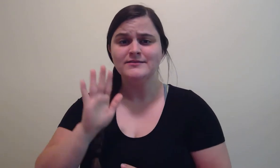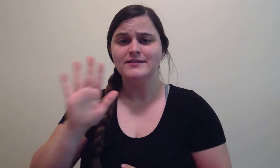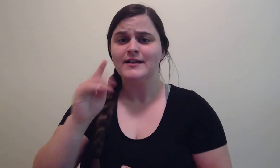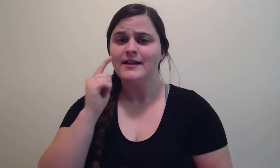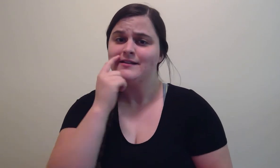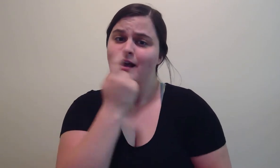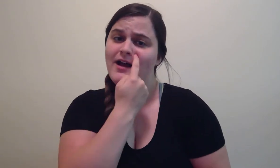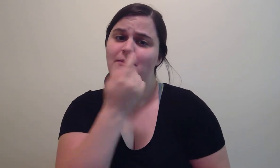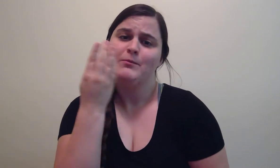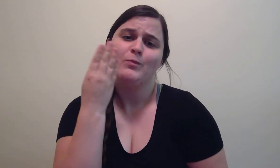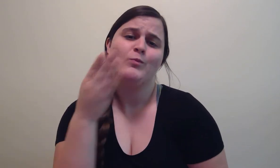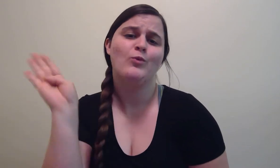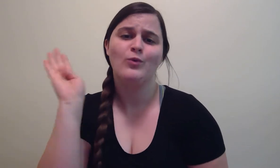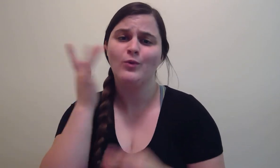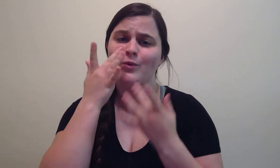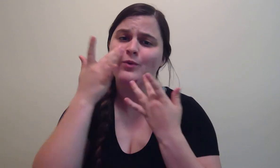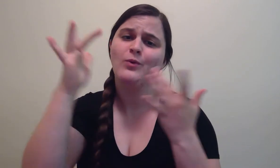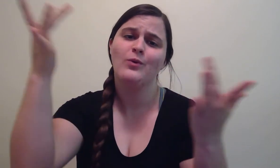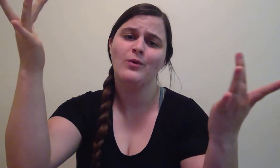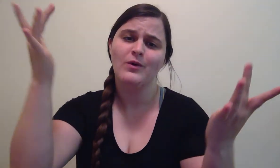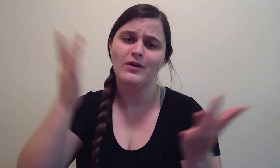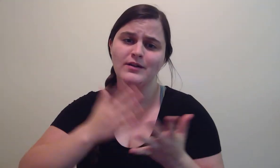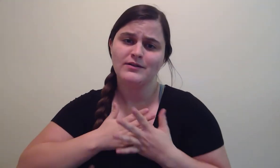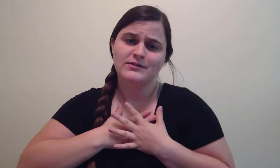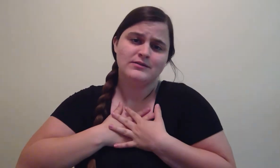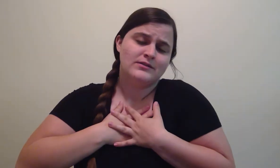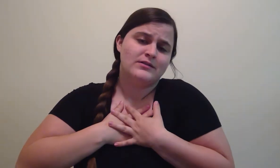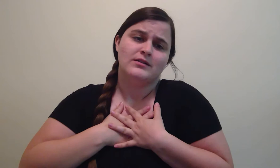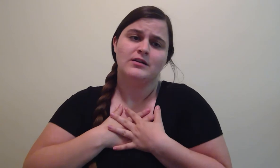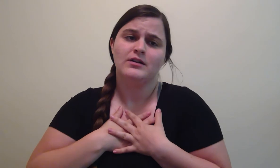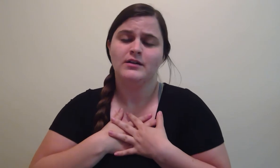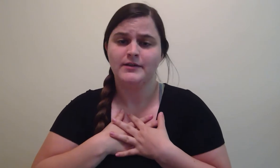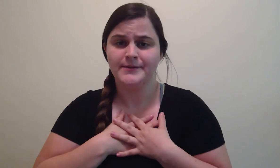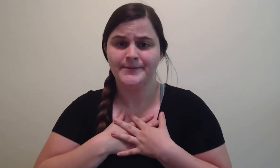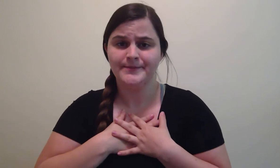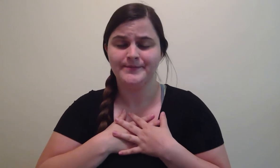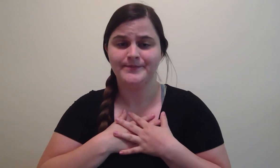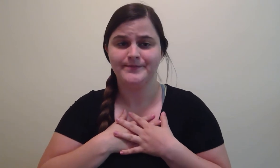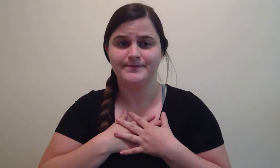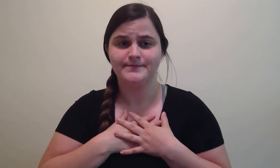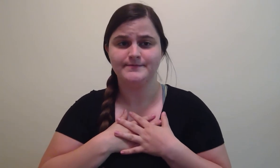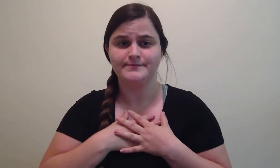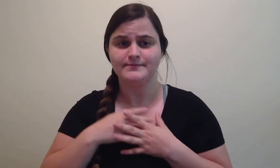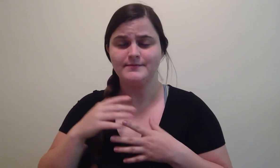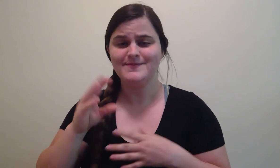It's his eyes. Something in his eyes. They're blue and framed in the blackness of his lashes, they're dazzling. Absolutely breathtaking.